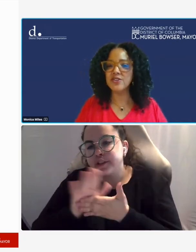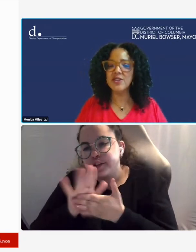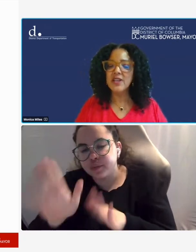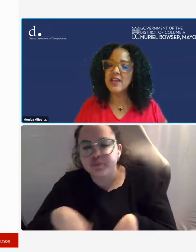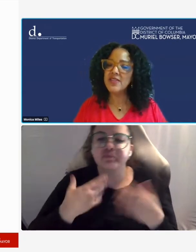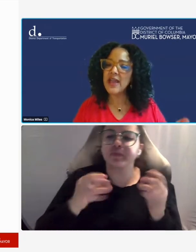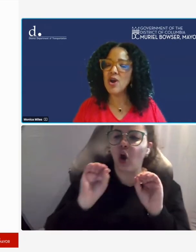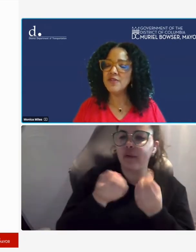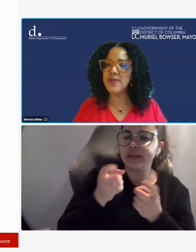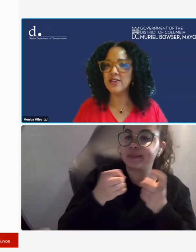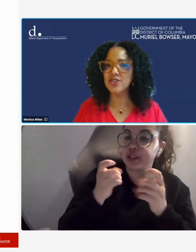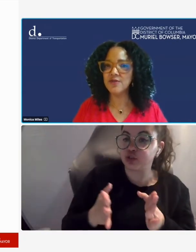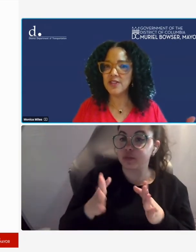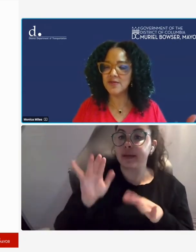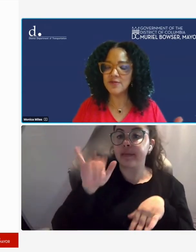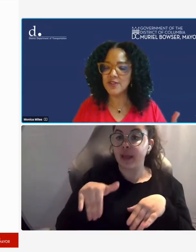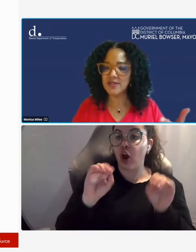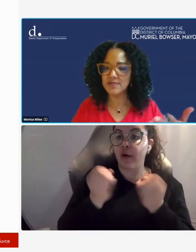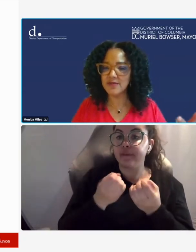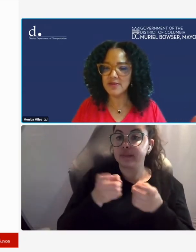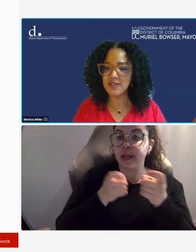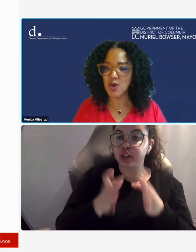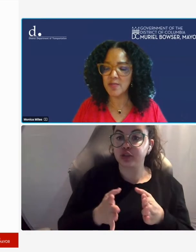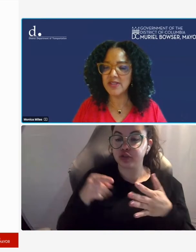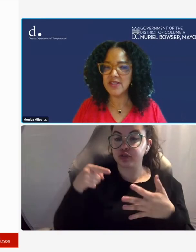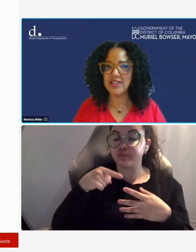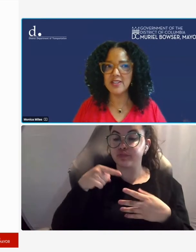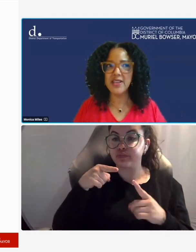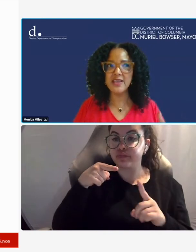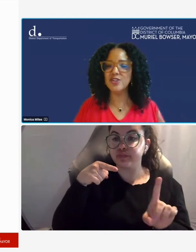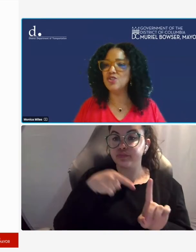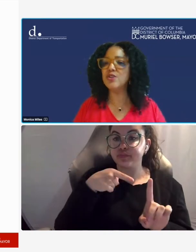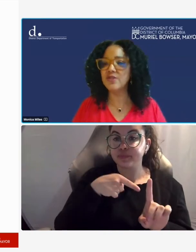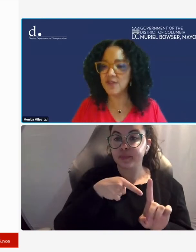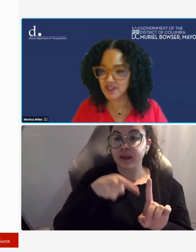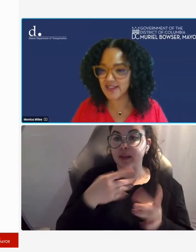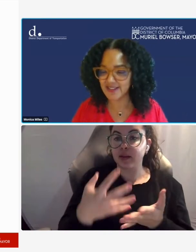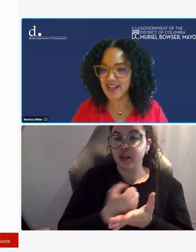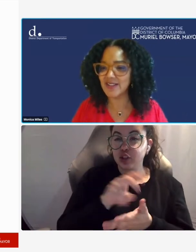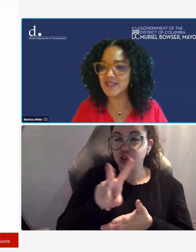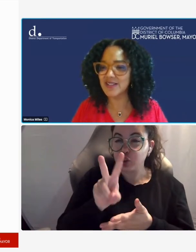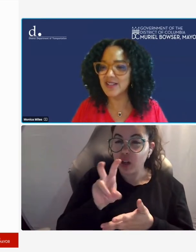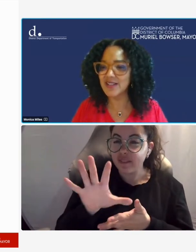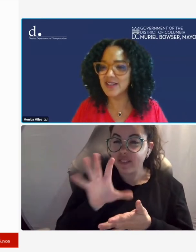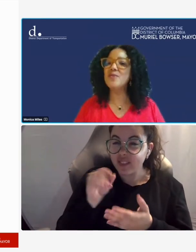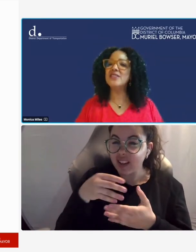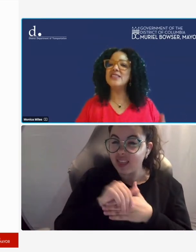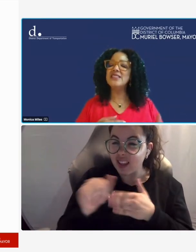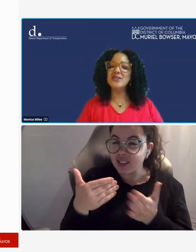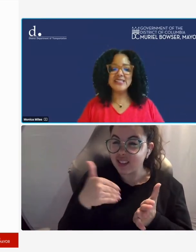and that office manager for this for this small business is making 250 000 okay when the dot sees